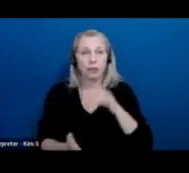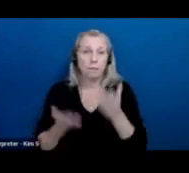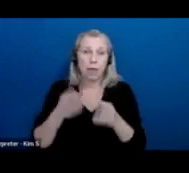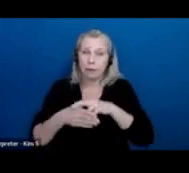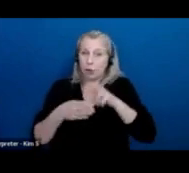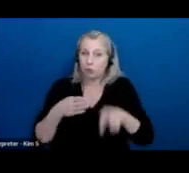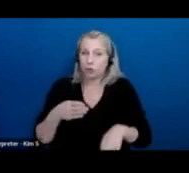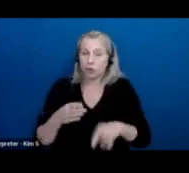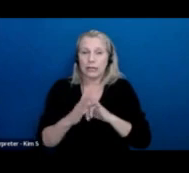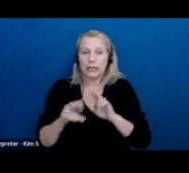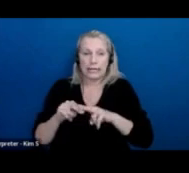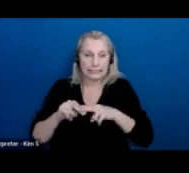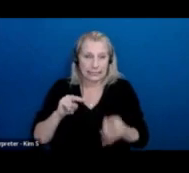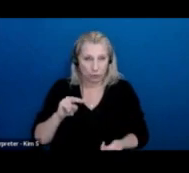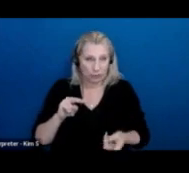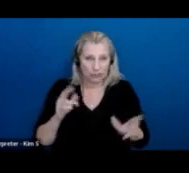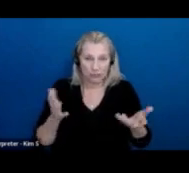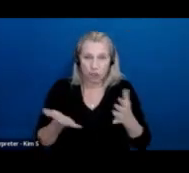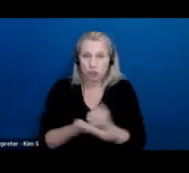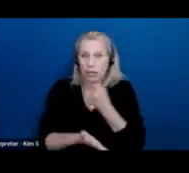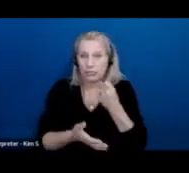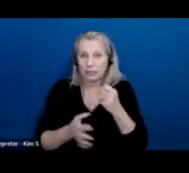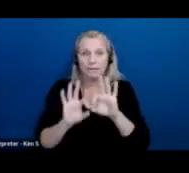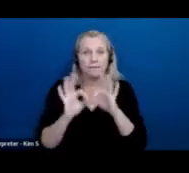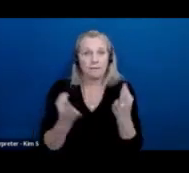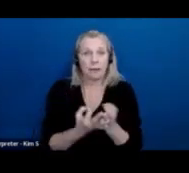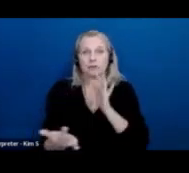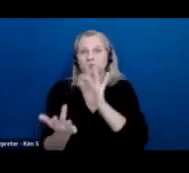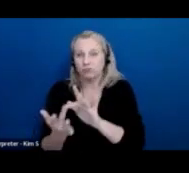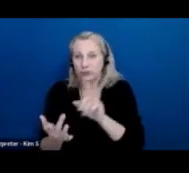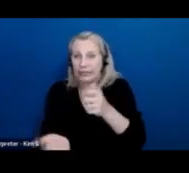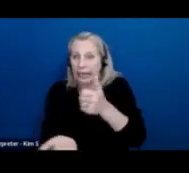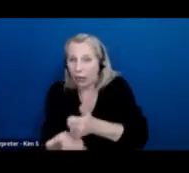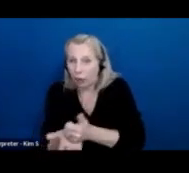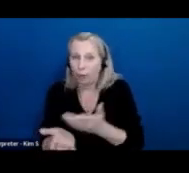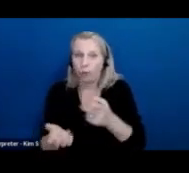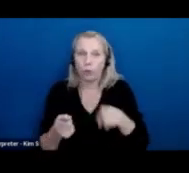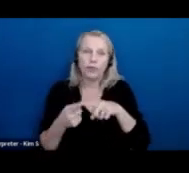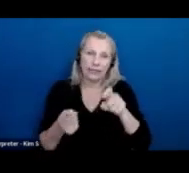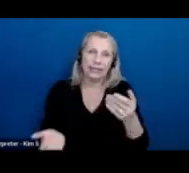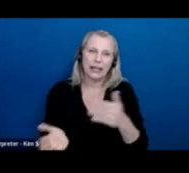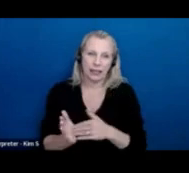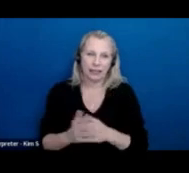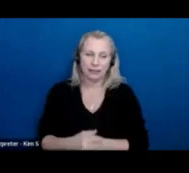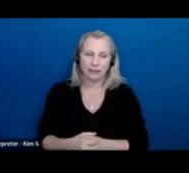decreased chance of the family reaching out for help when they need it again. Additionally,